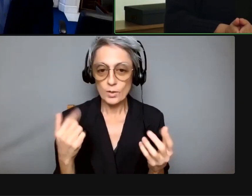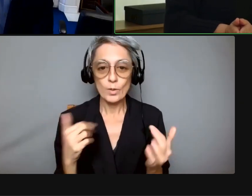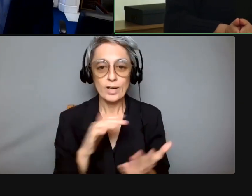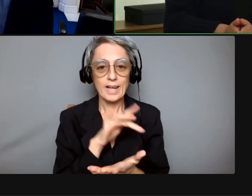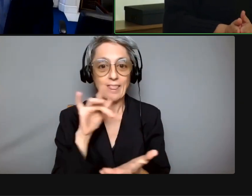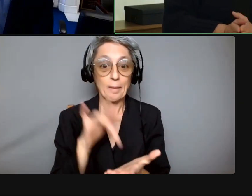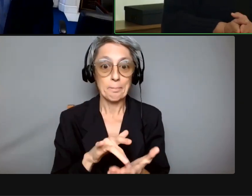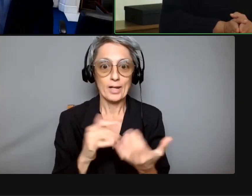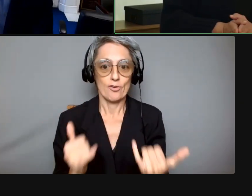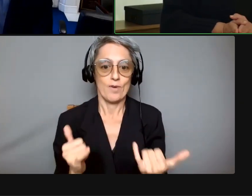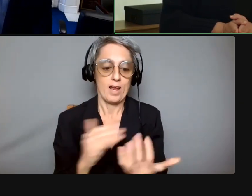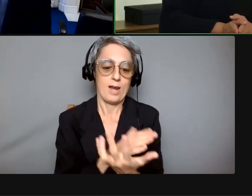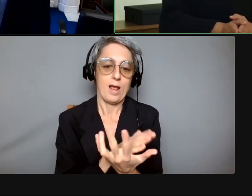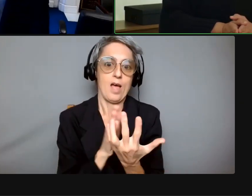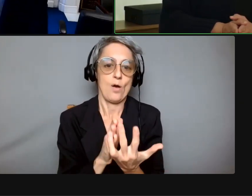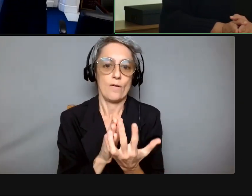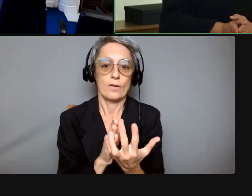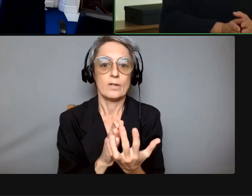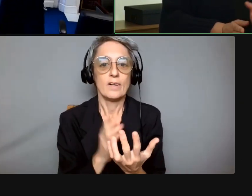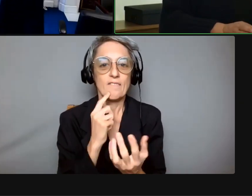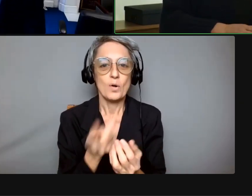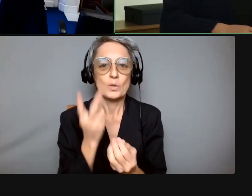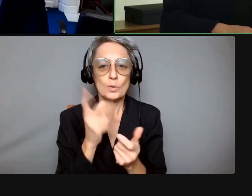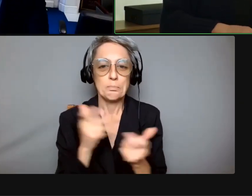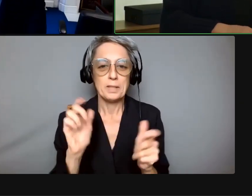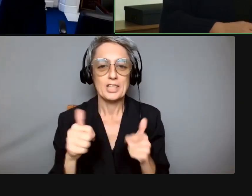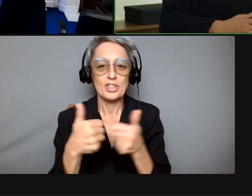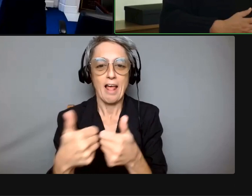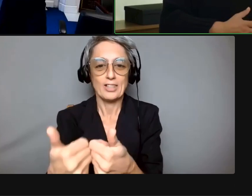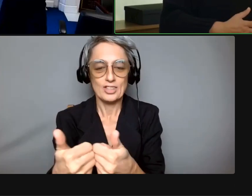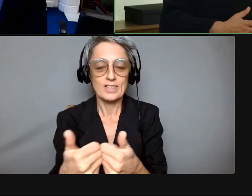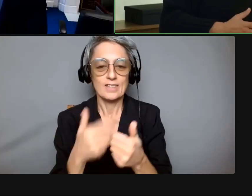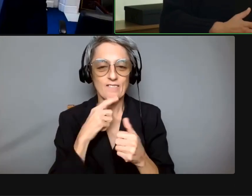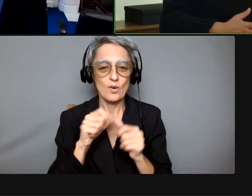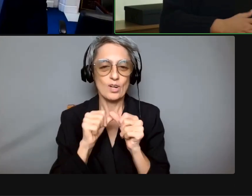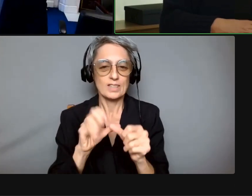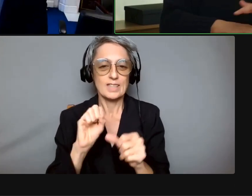we set for ourselves on the sustainability goal, the first one being to be carbon neutral